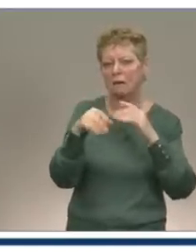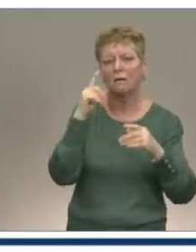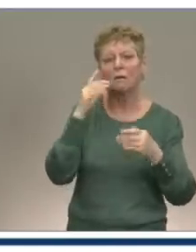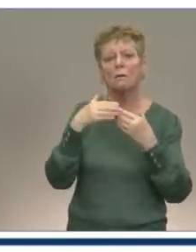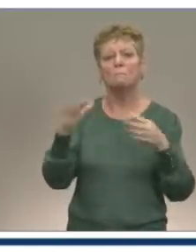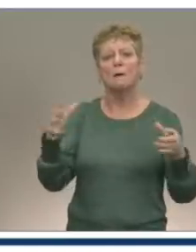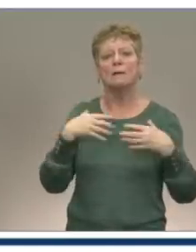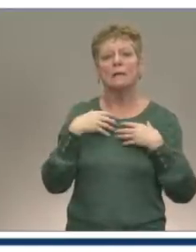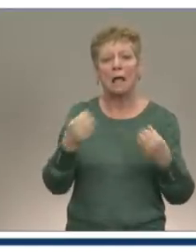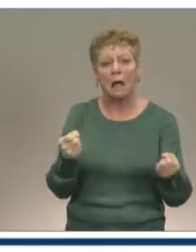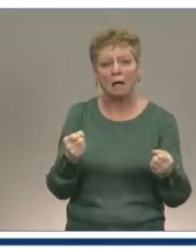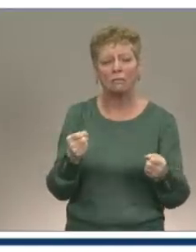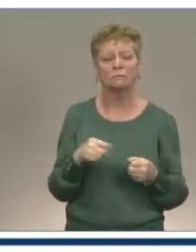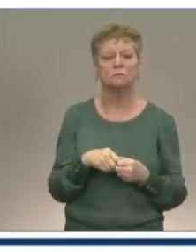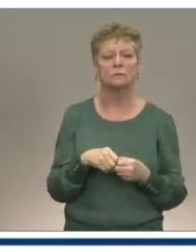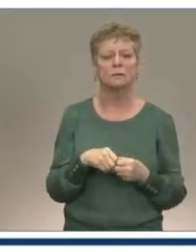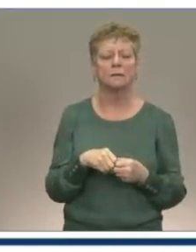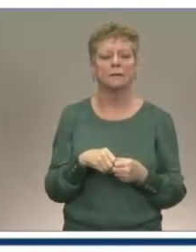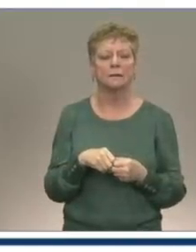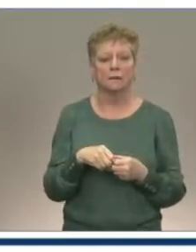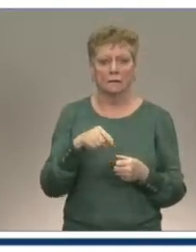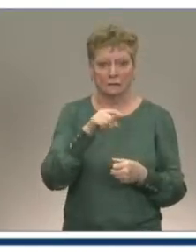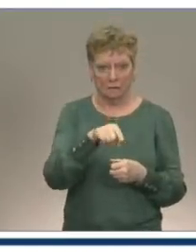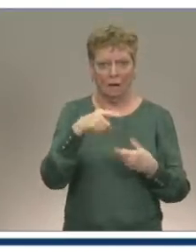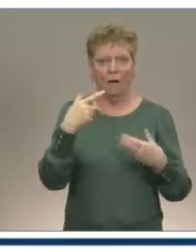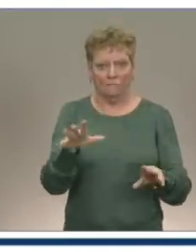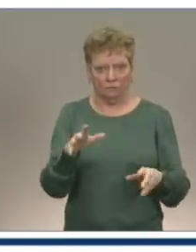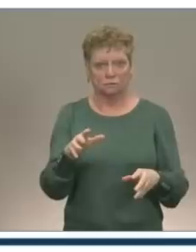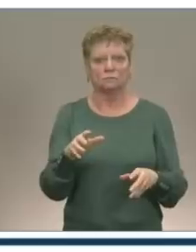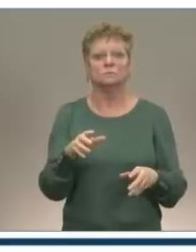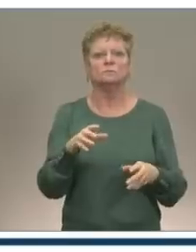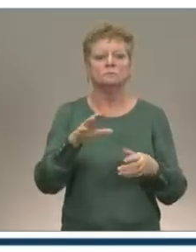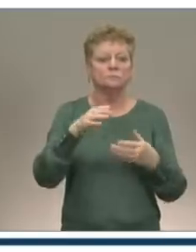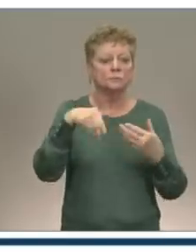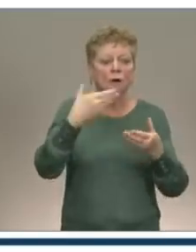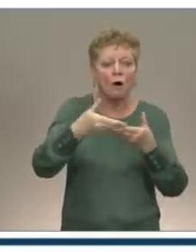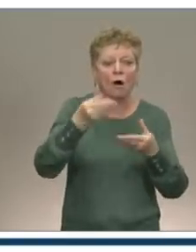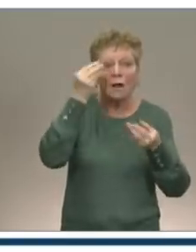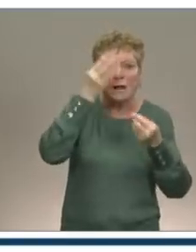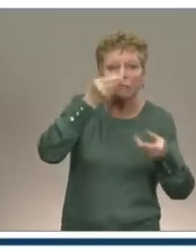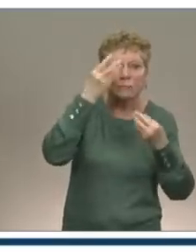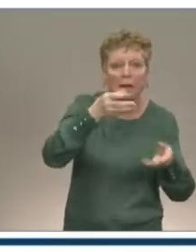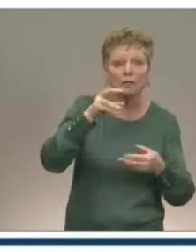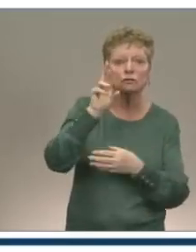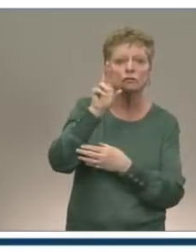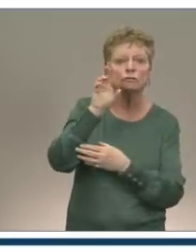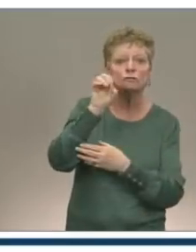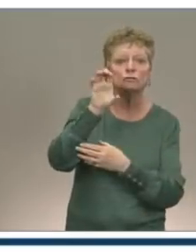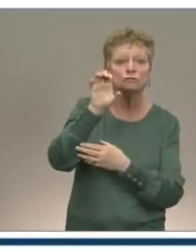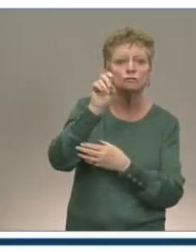authority public health have have handed over all the records that have been requested uh uh